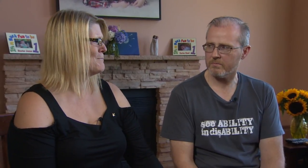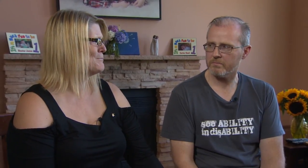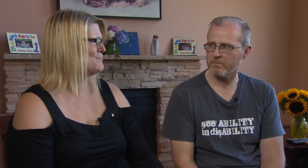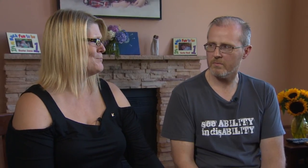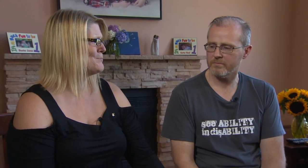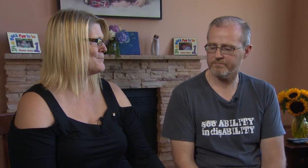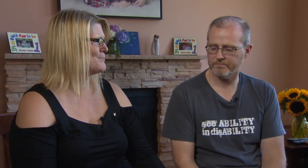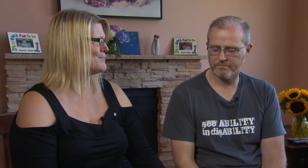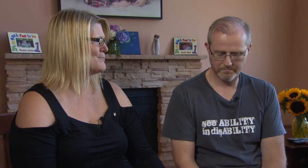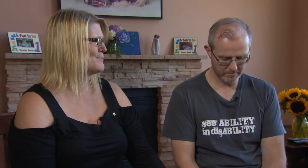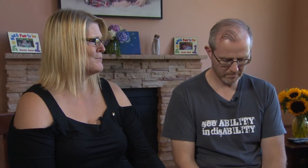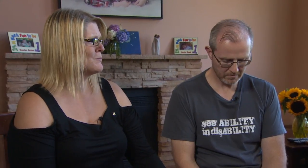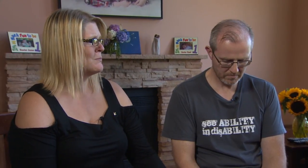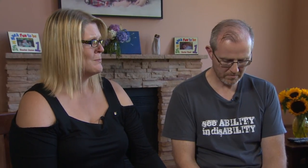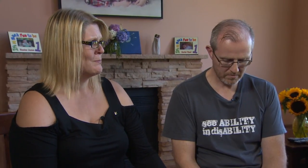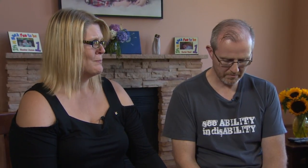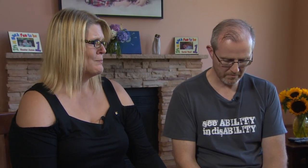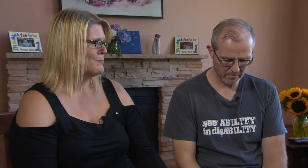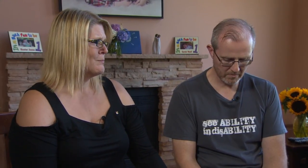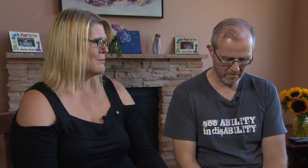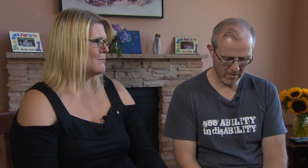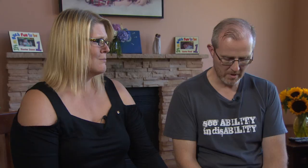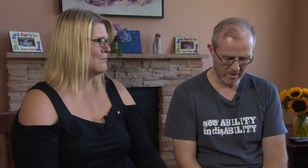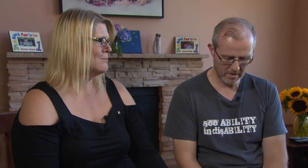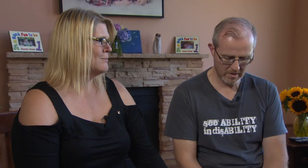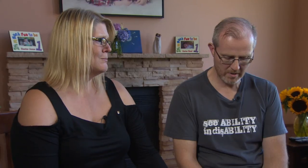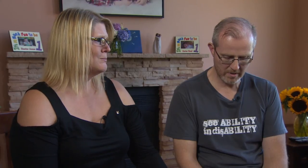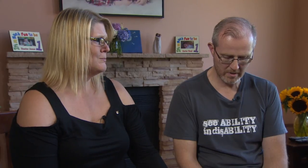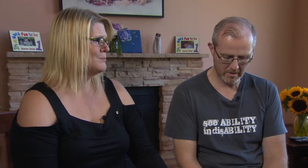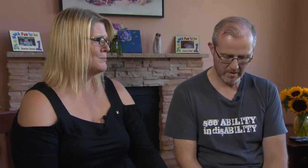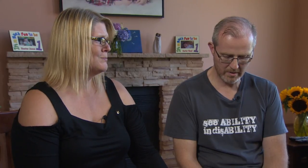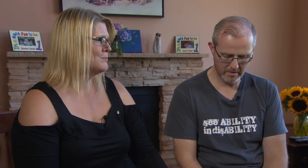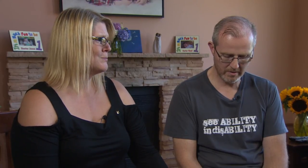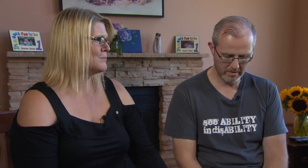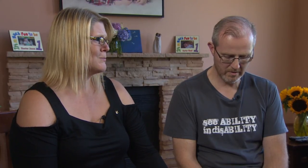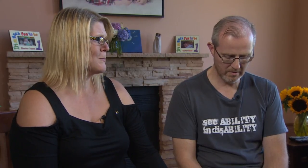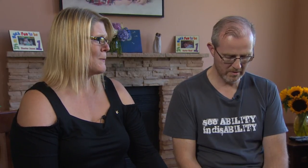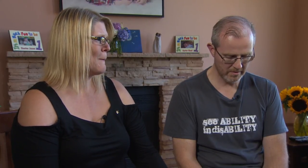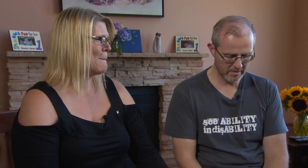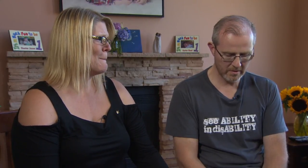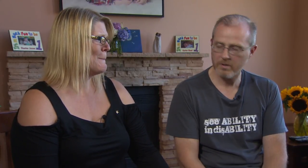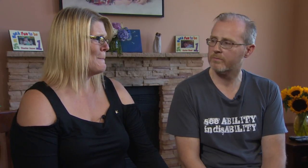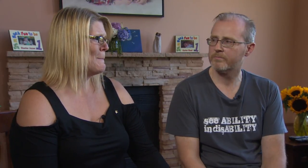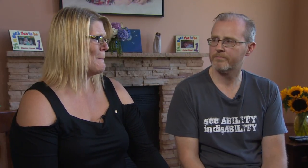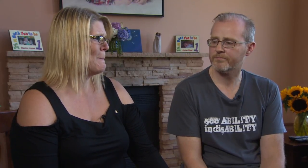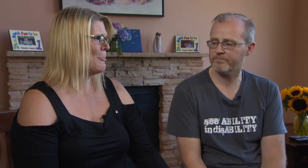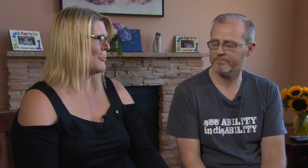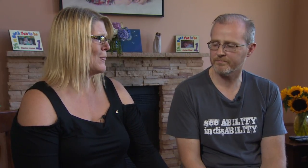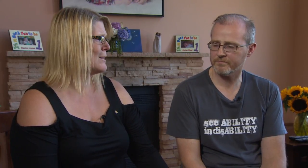Reporter: That worry is a weight on the Churchill family. The worry that their son isn't being given the chance